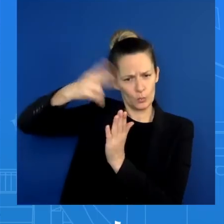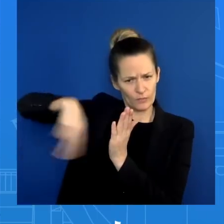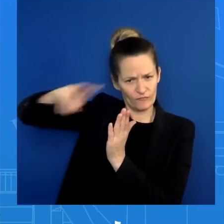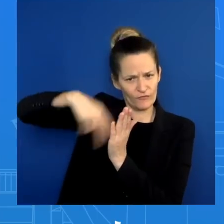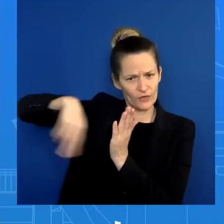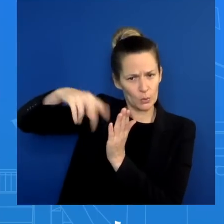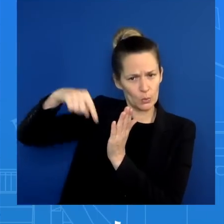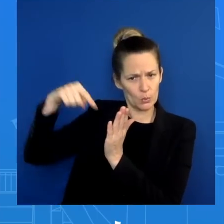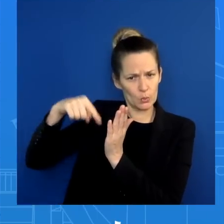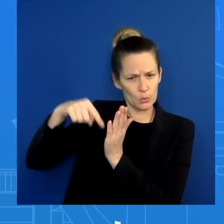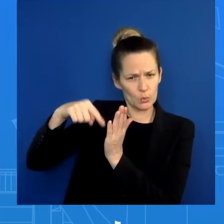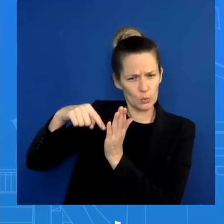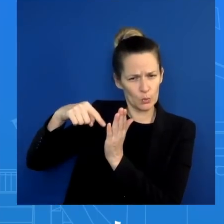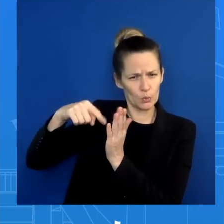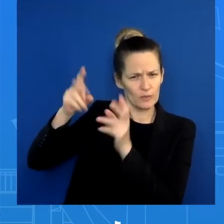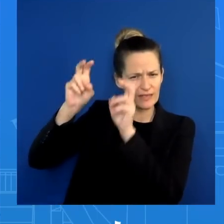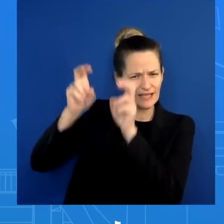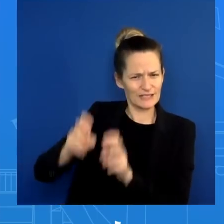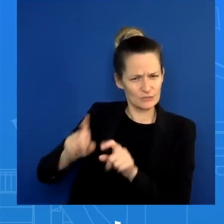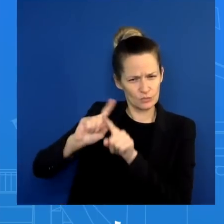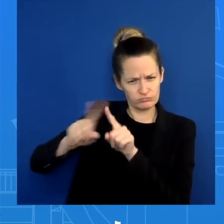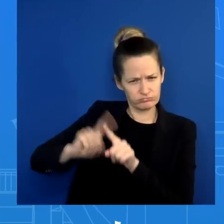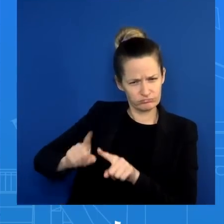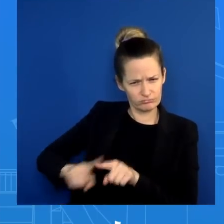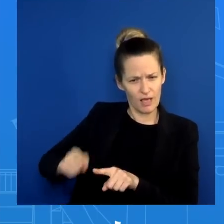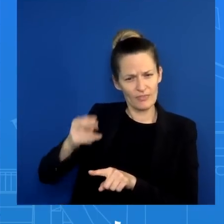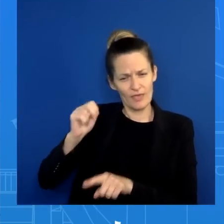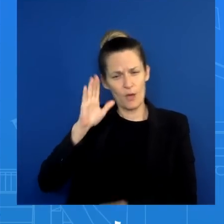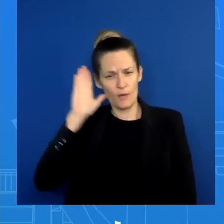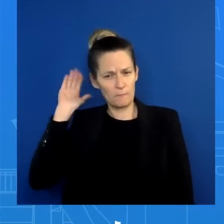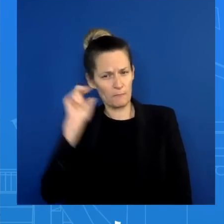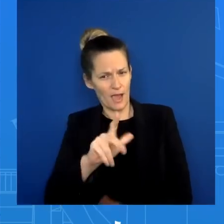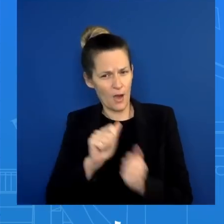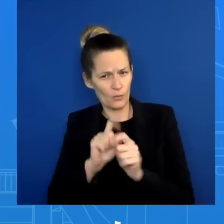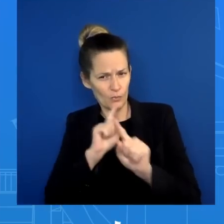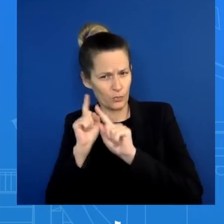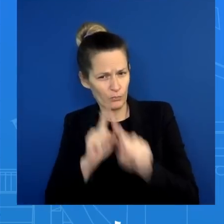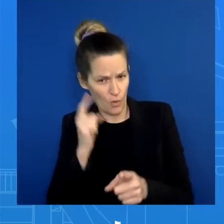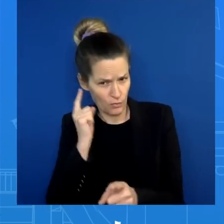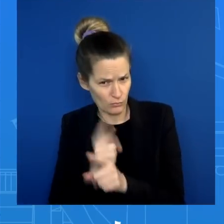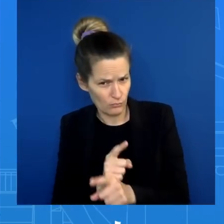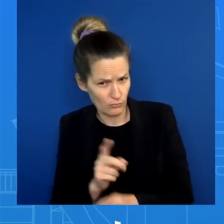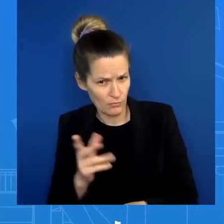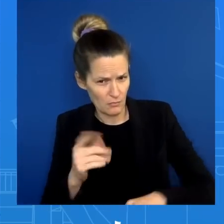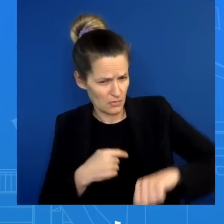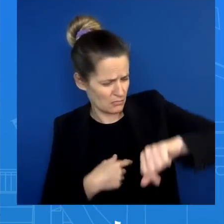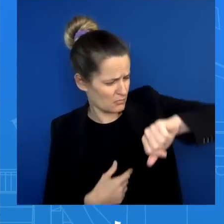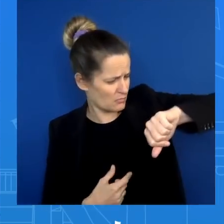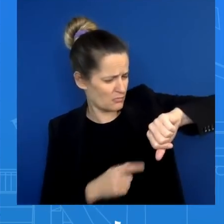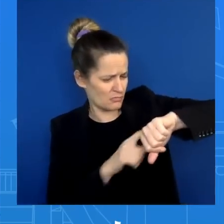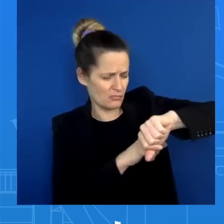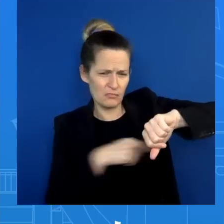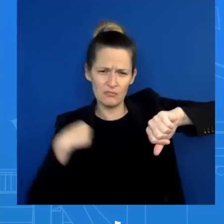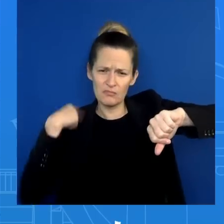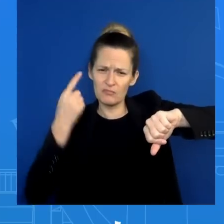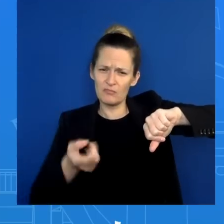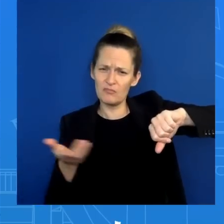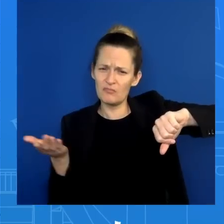this question a couple of weeks ago. I'm going to have to go back to our team, just to be sure. I haven't done that yet. And so tomorrow,